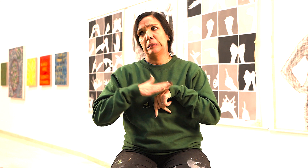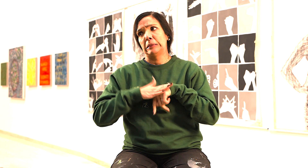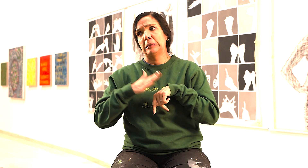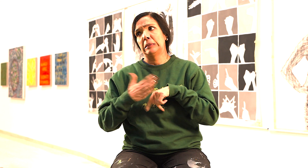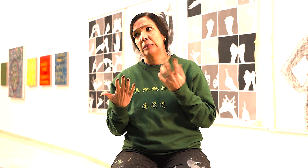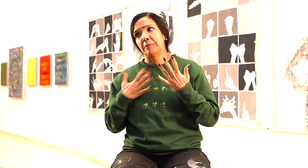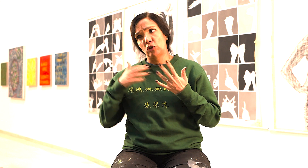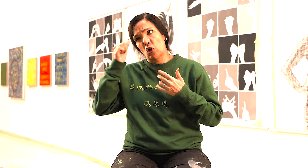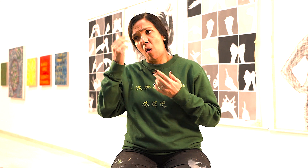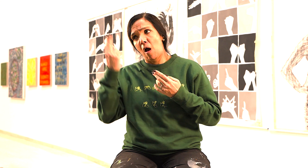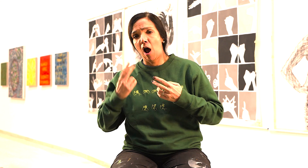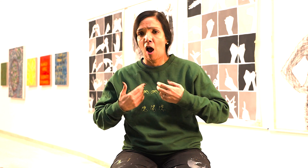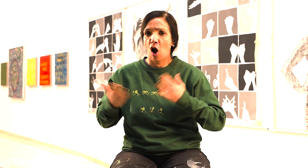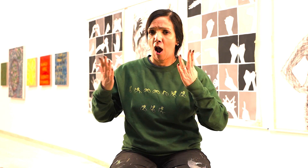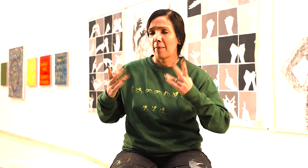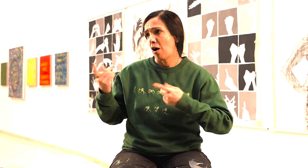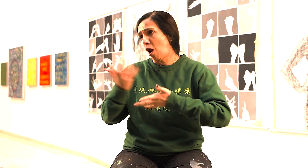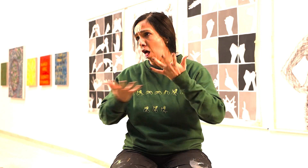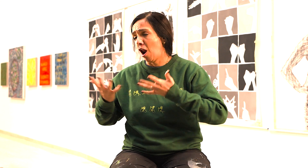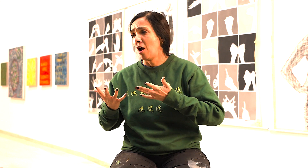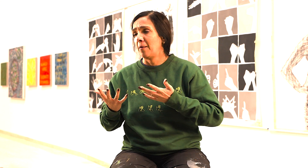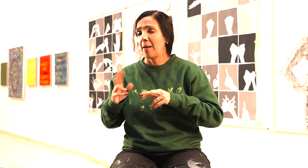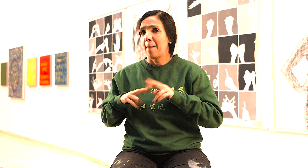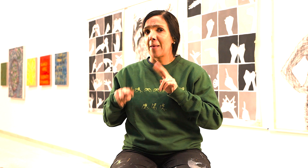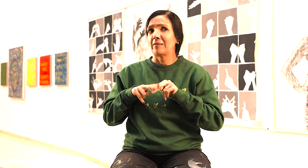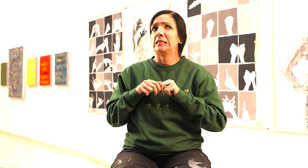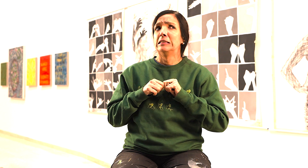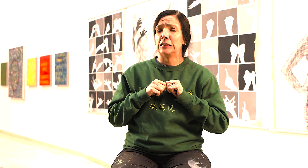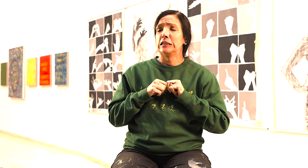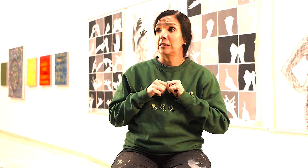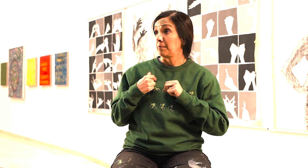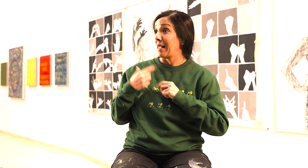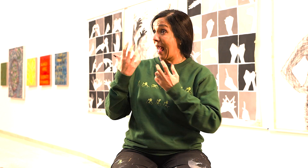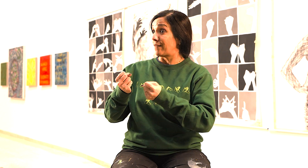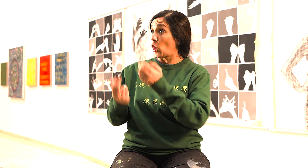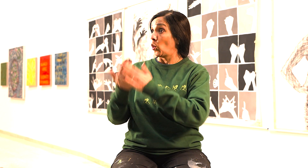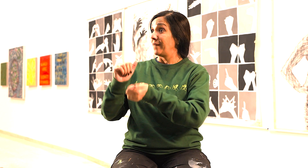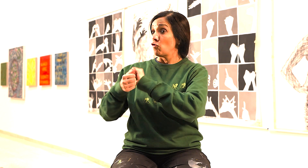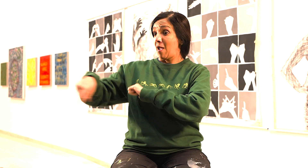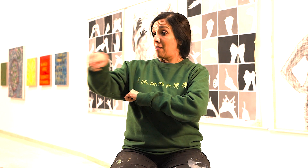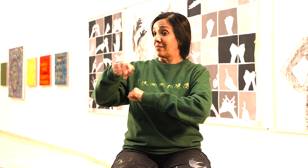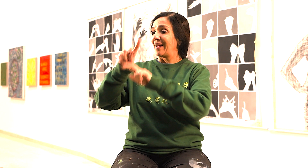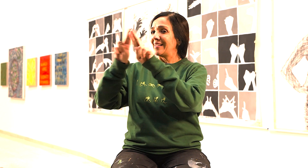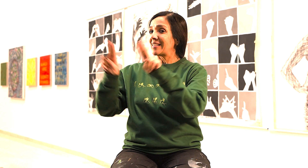"on their daughters. 'Ha-ha.' You know, I'm in the art scene. It's very open-minded." I said, "I've got a group of new friends."